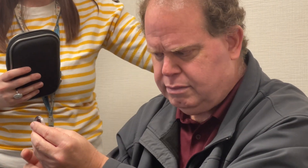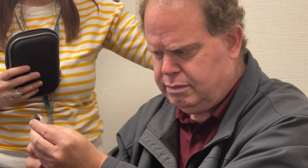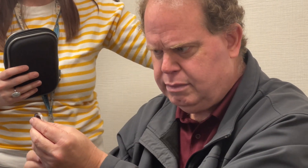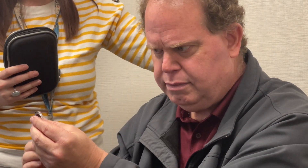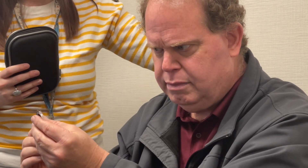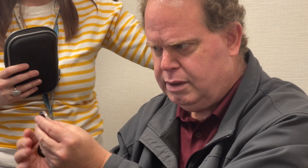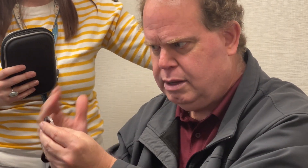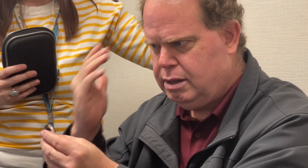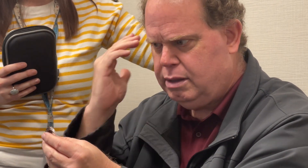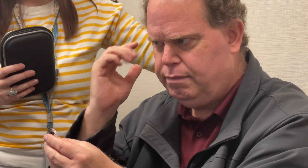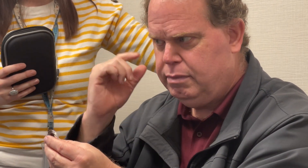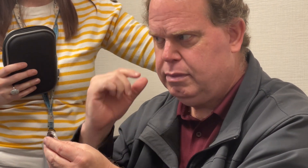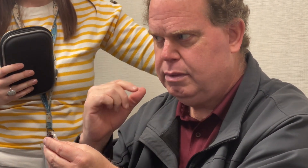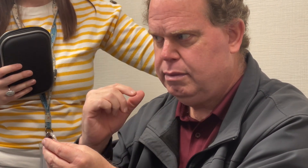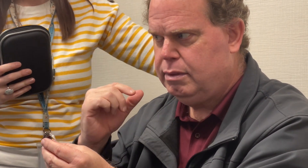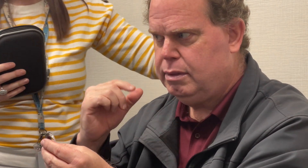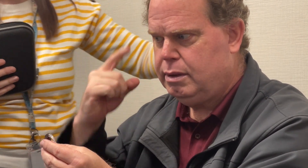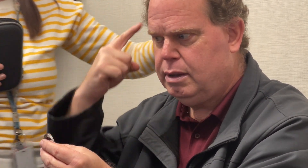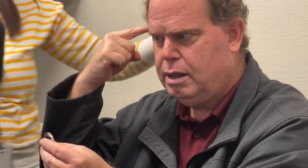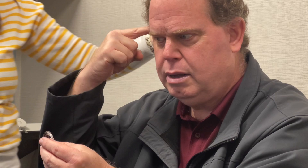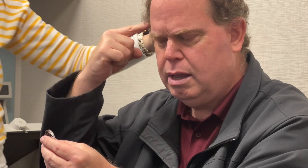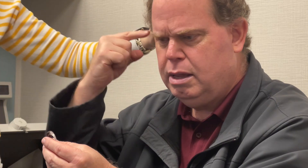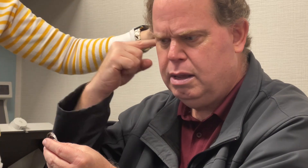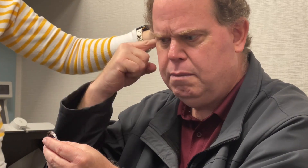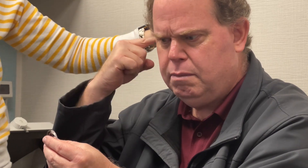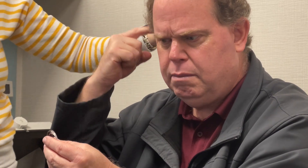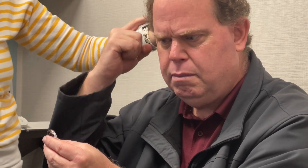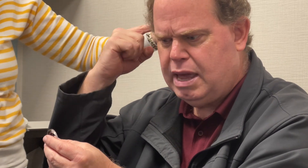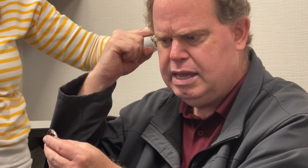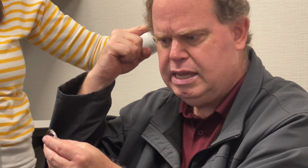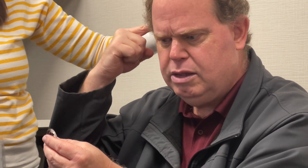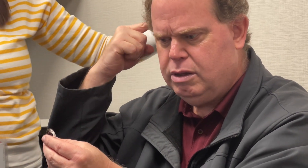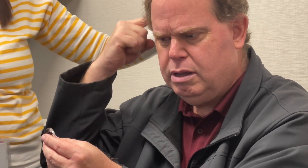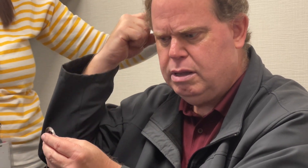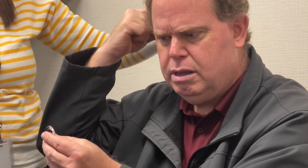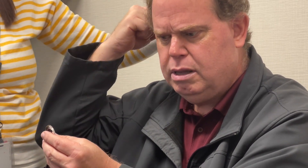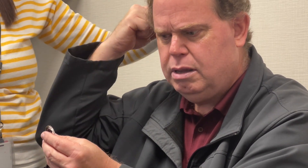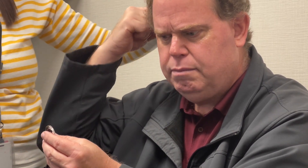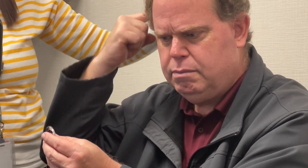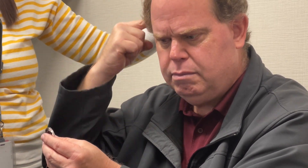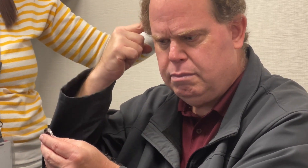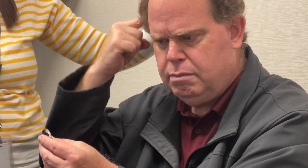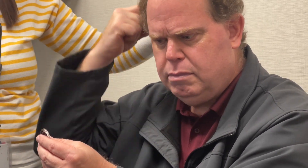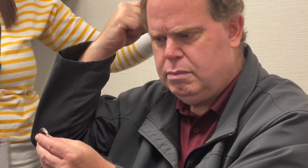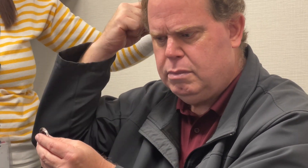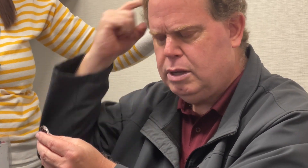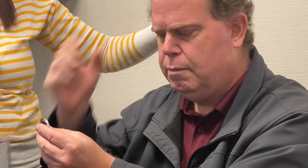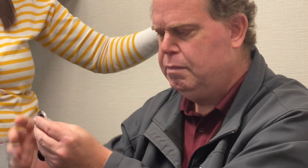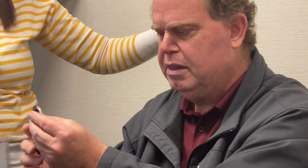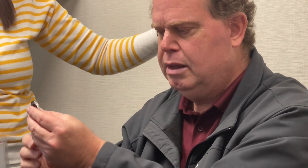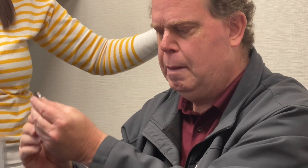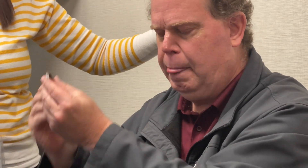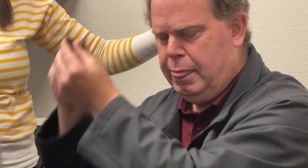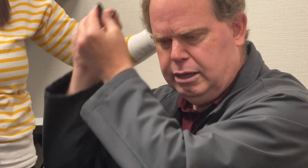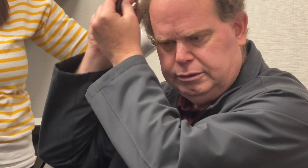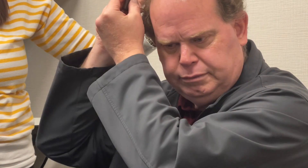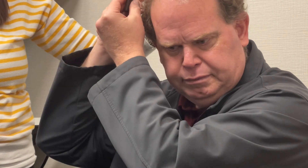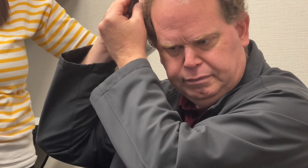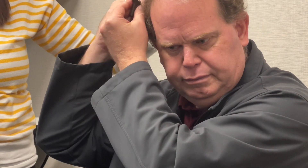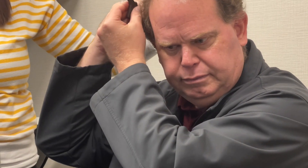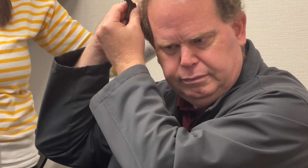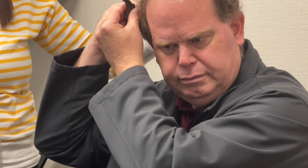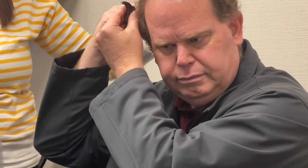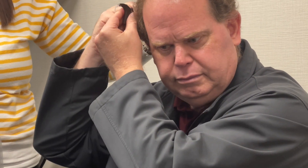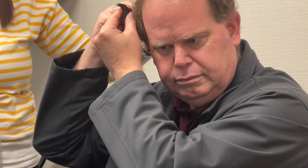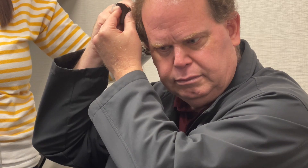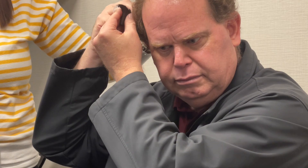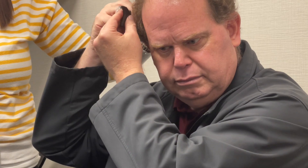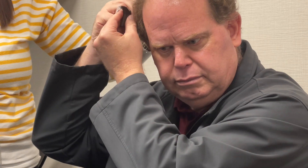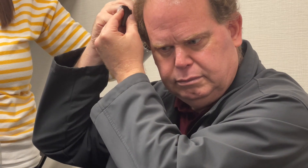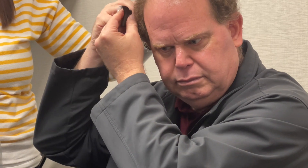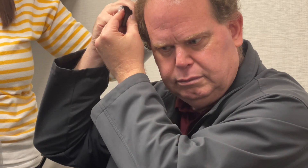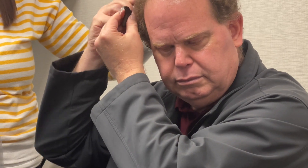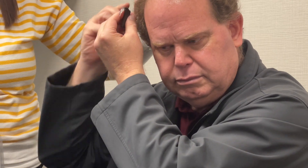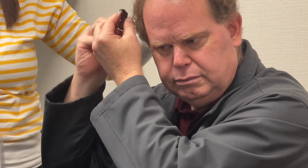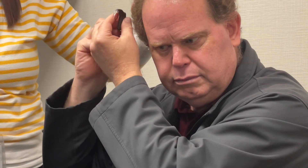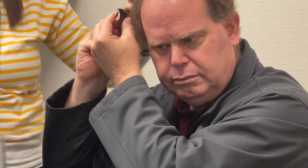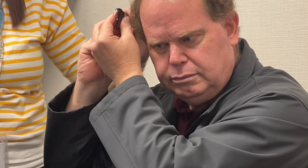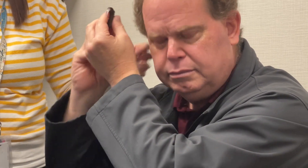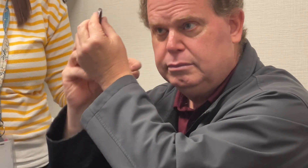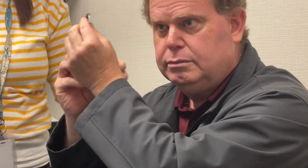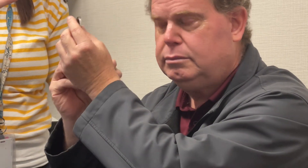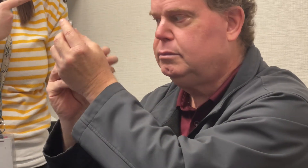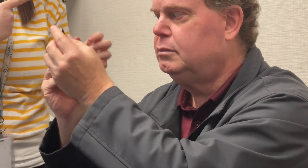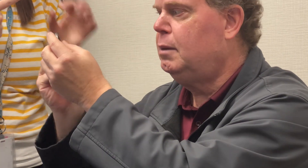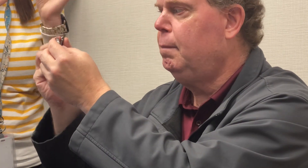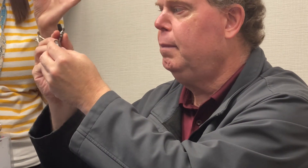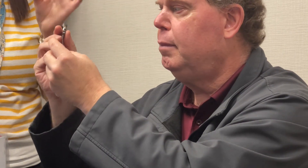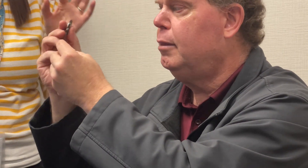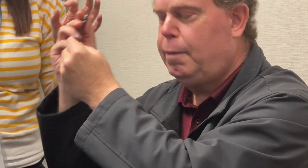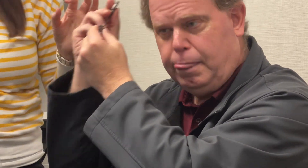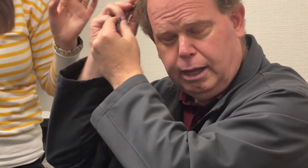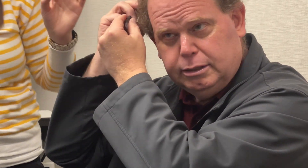here back just a little bit